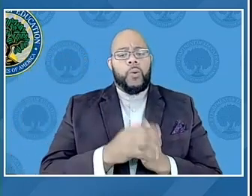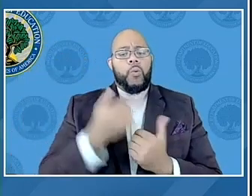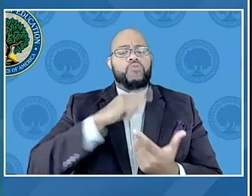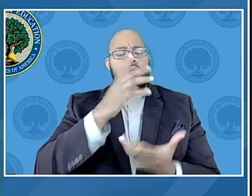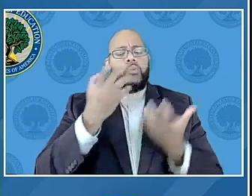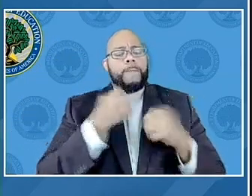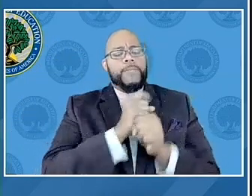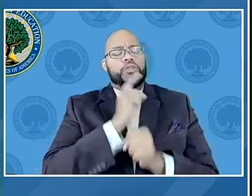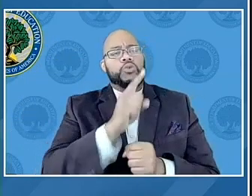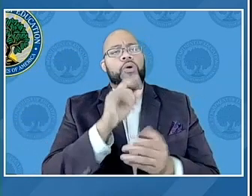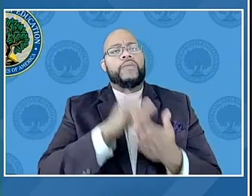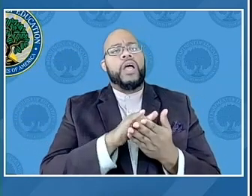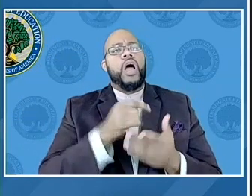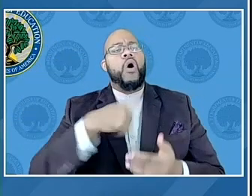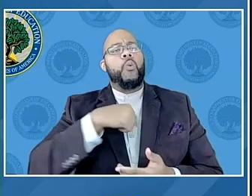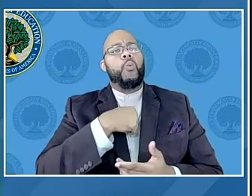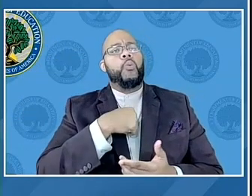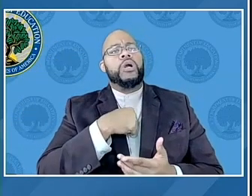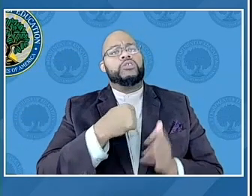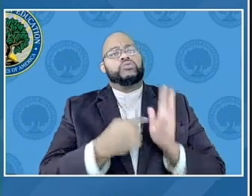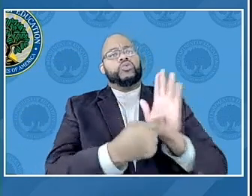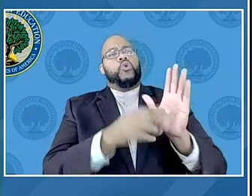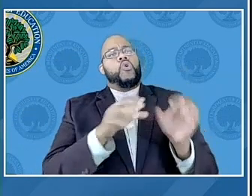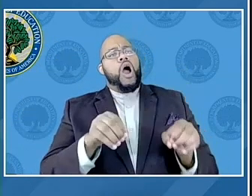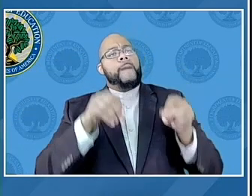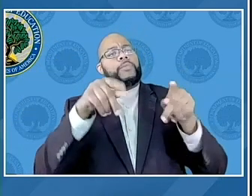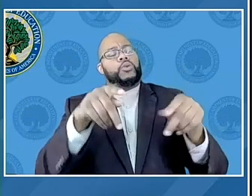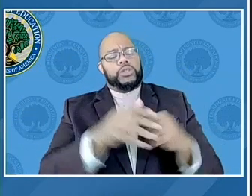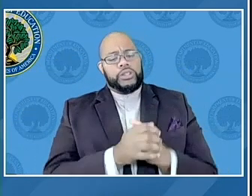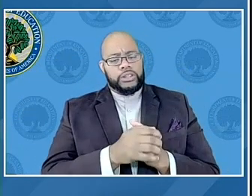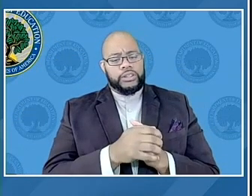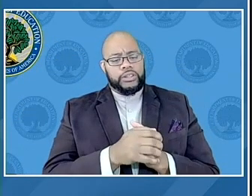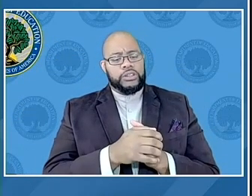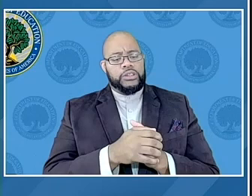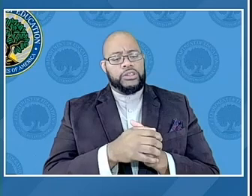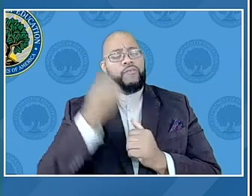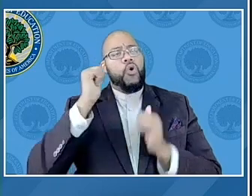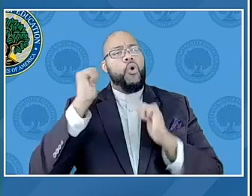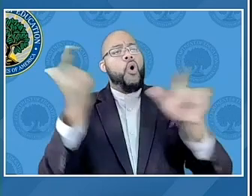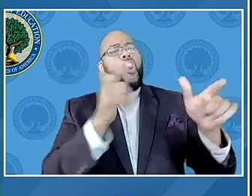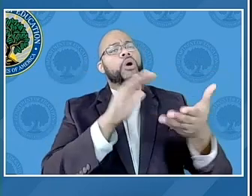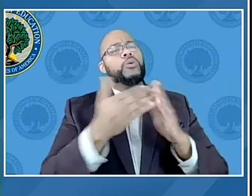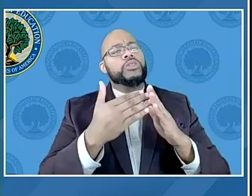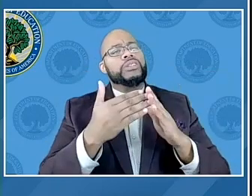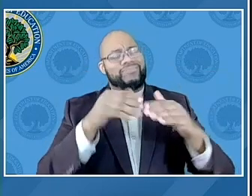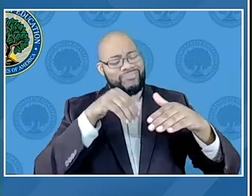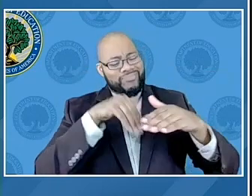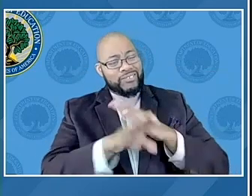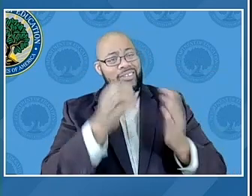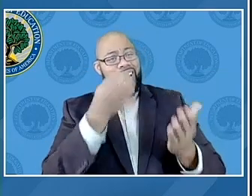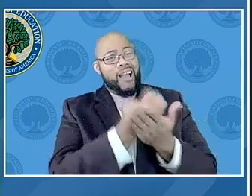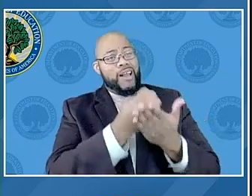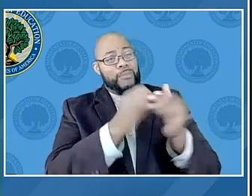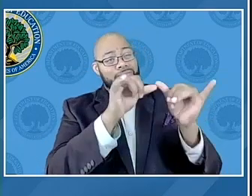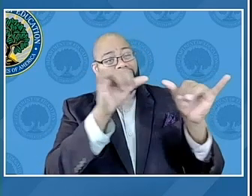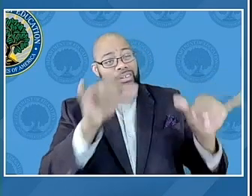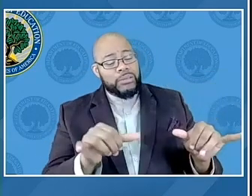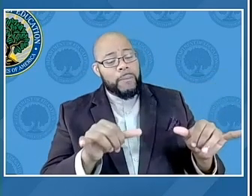that we are presenting opportunities for all of our communities to enter into the economic system, but more so, something